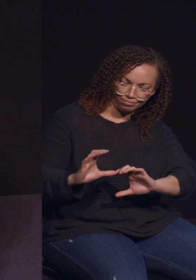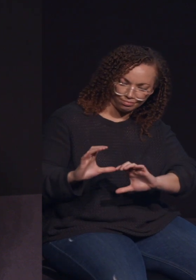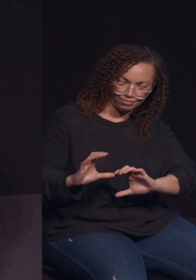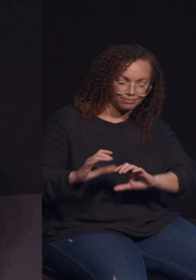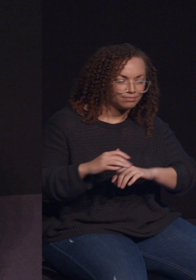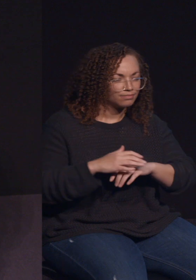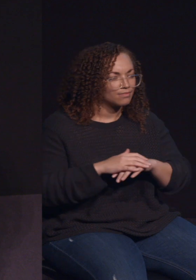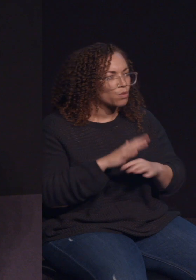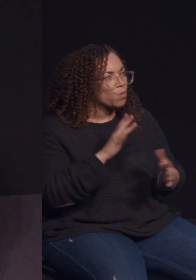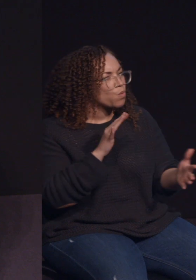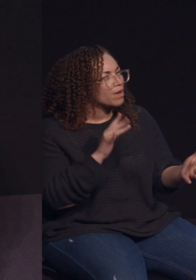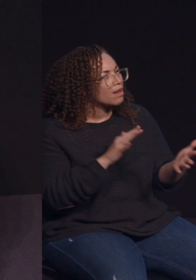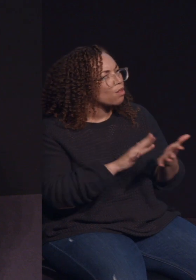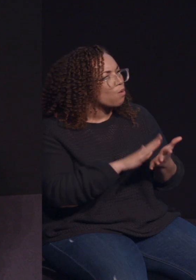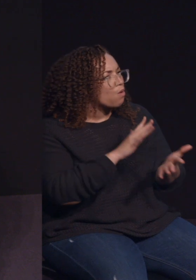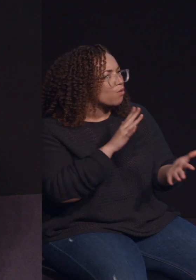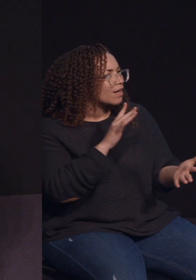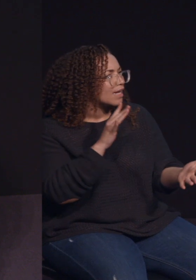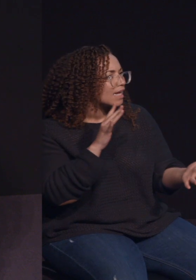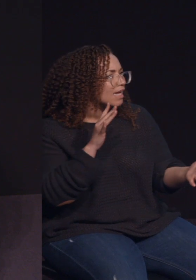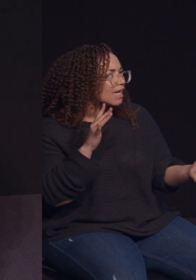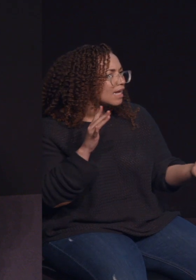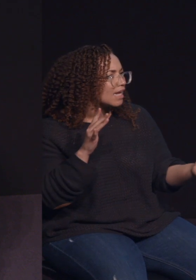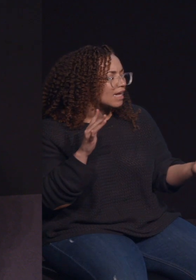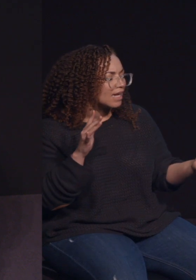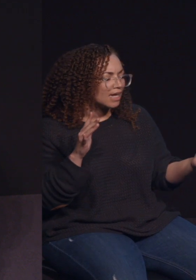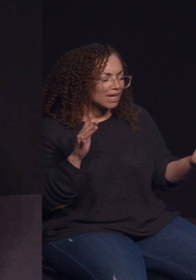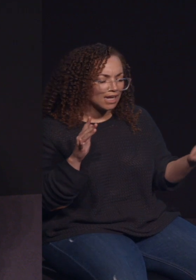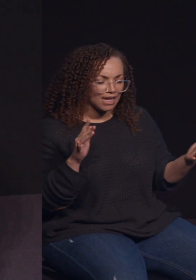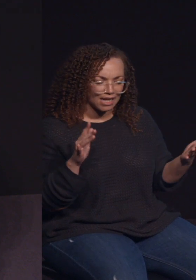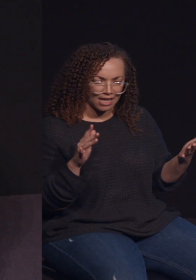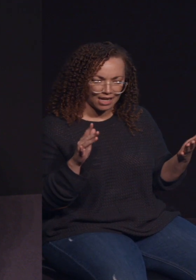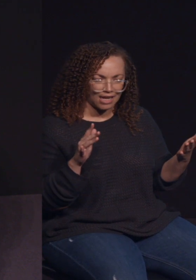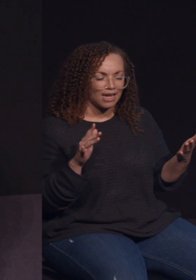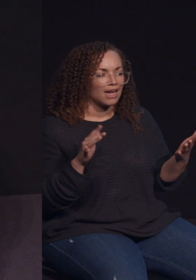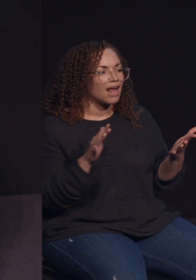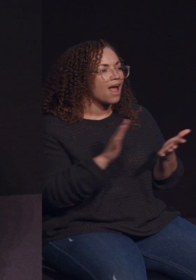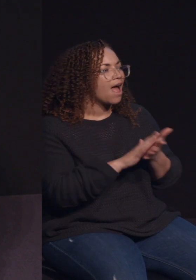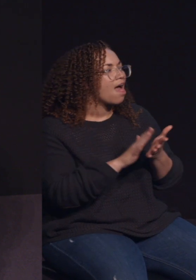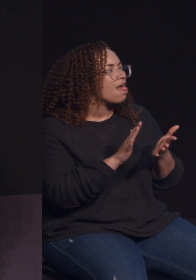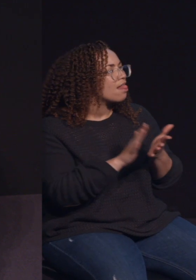Glory glory hallelujah